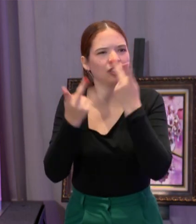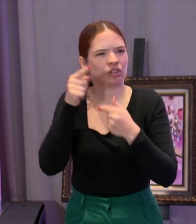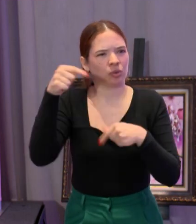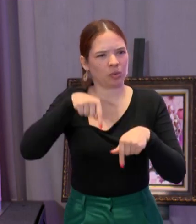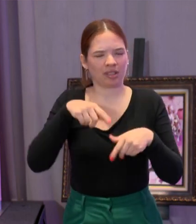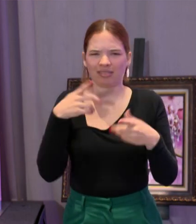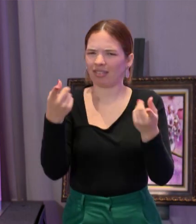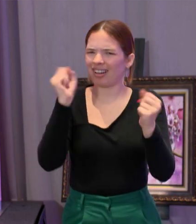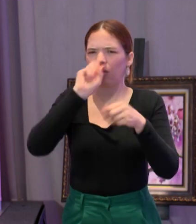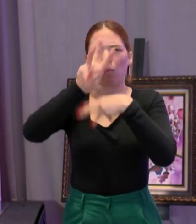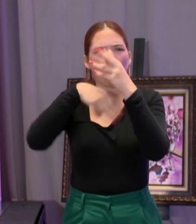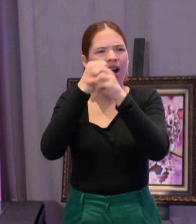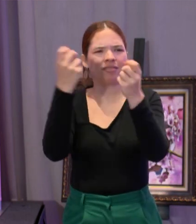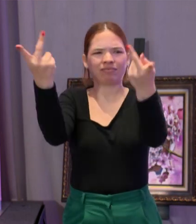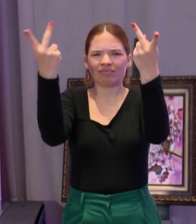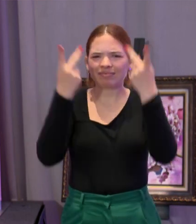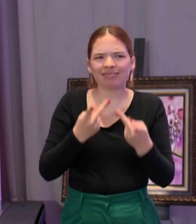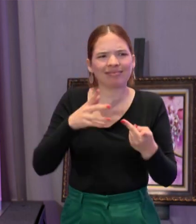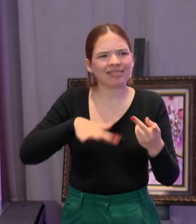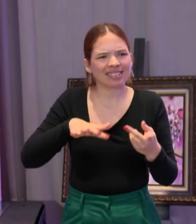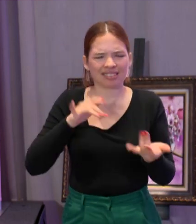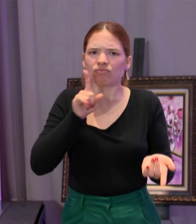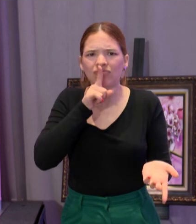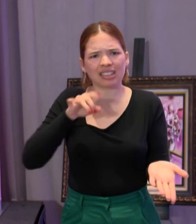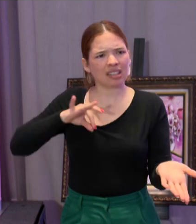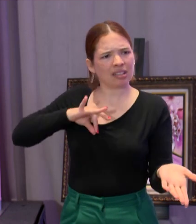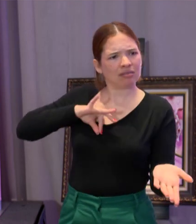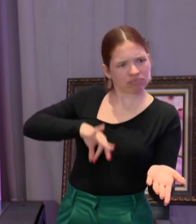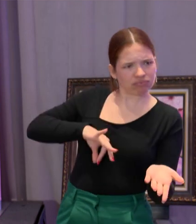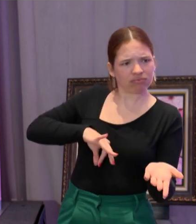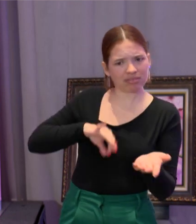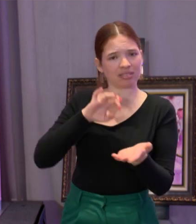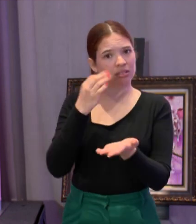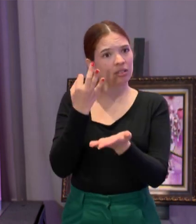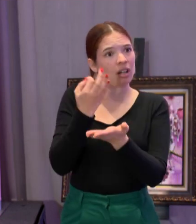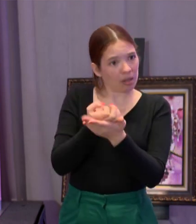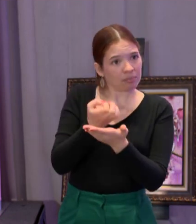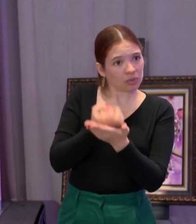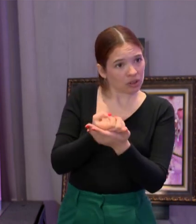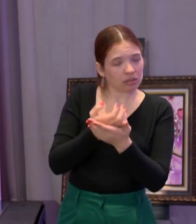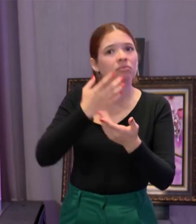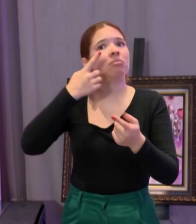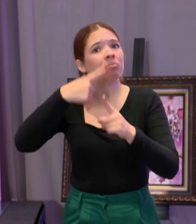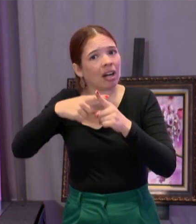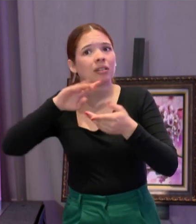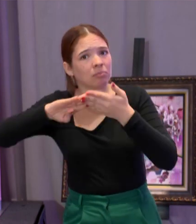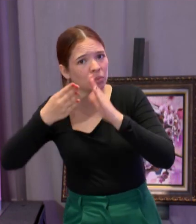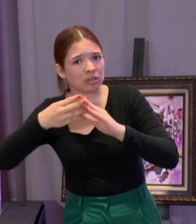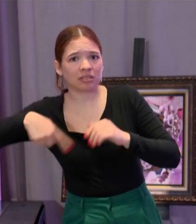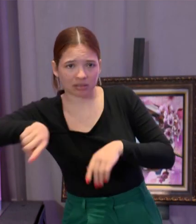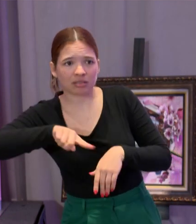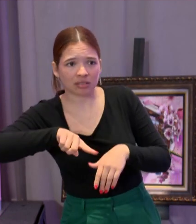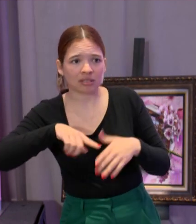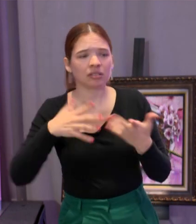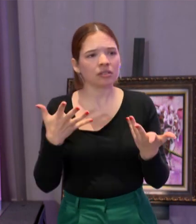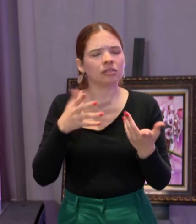AND AS THE MAYOR SAID EARLIER, BENEFIT OUR LOCAL ECONOMY, AND THE COMMUNITY. THIS IS EXACTLY WHAT THE